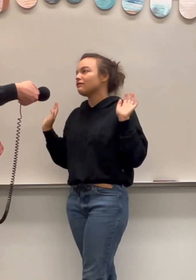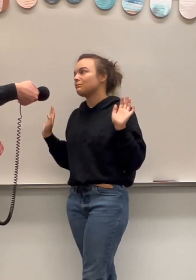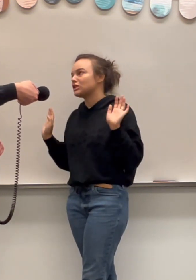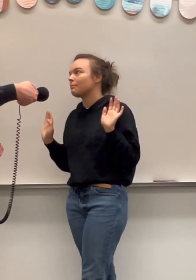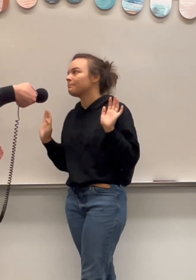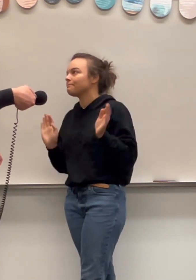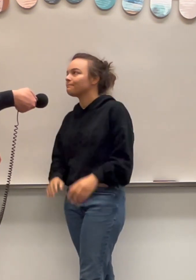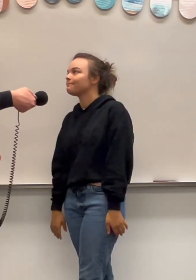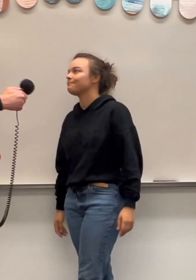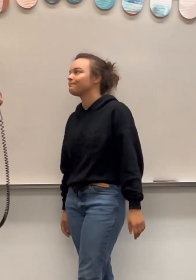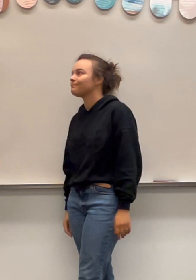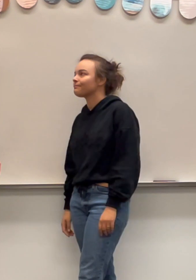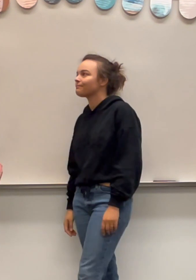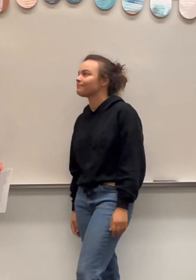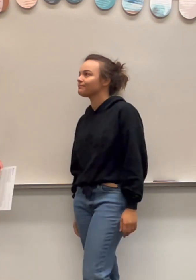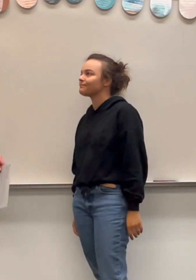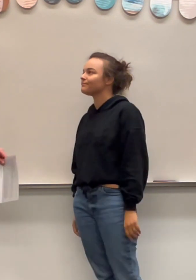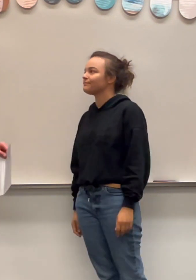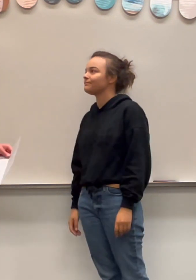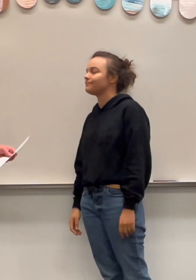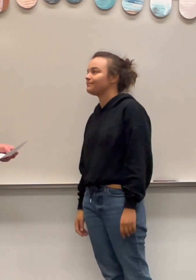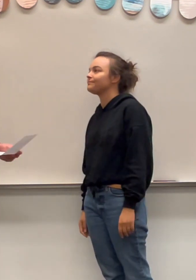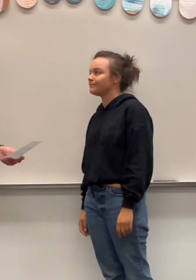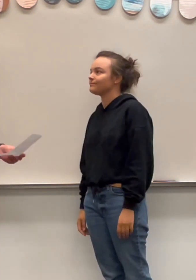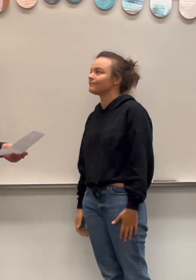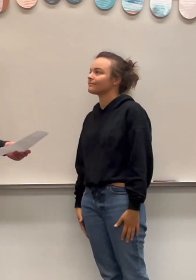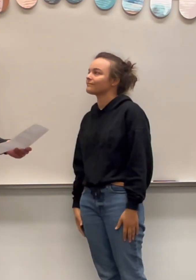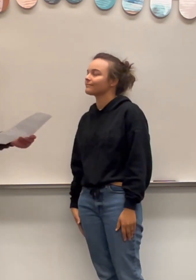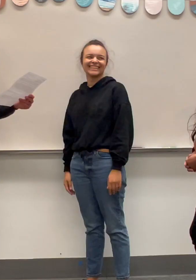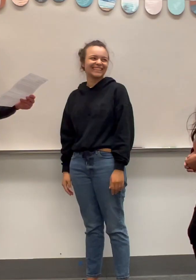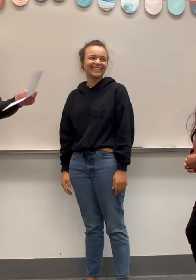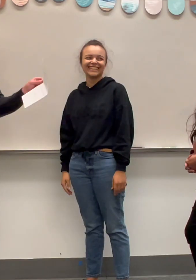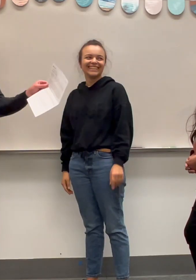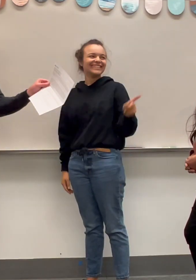I've done my job wow and that's a big job and thank you for doing it I just have a question